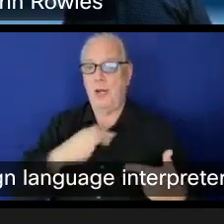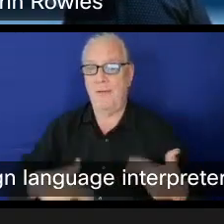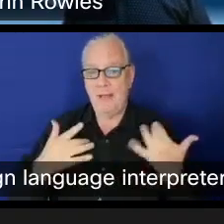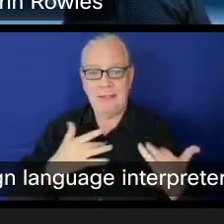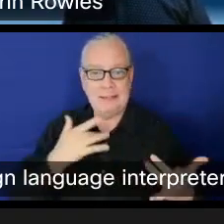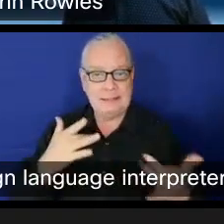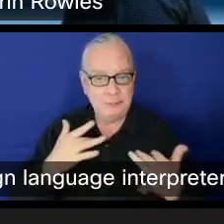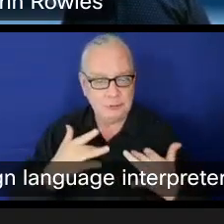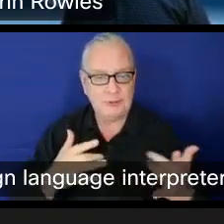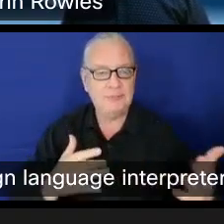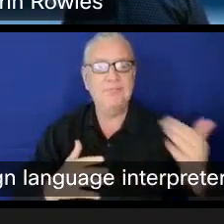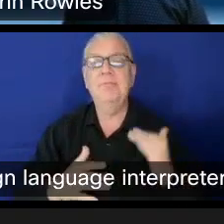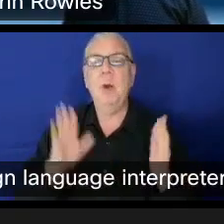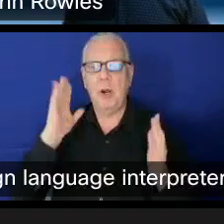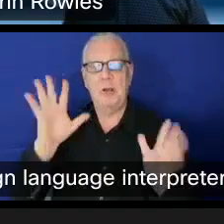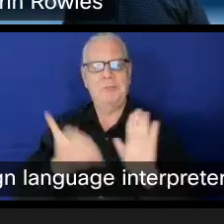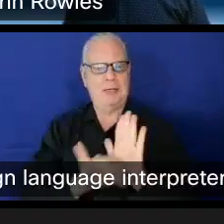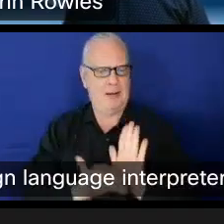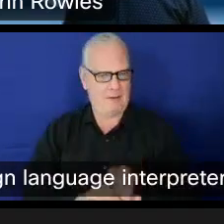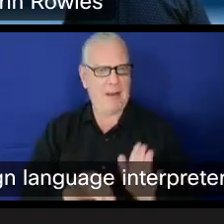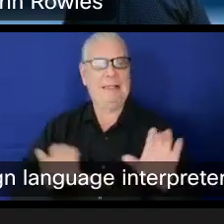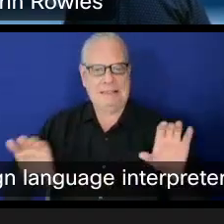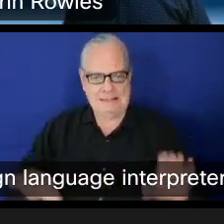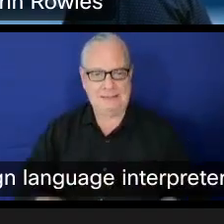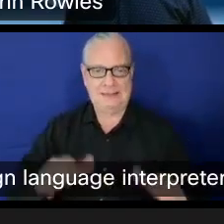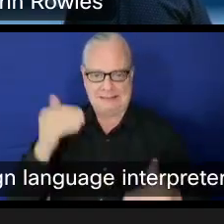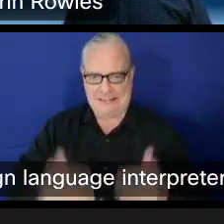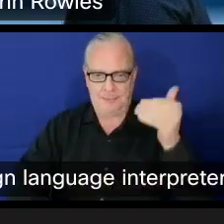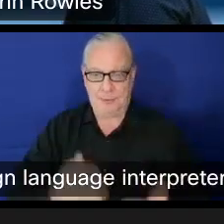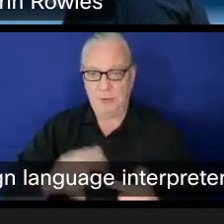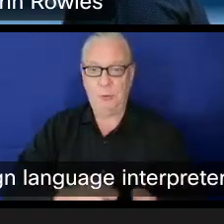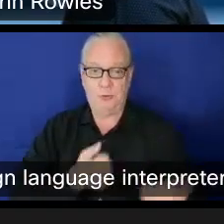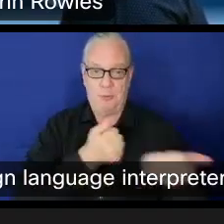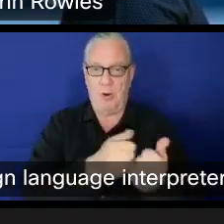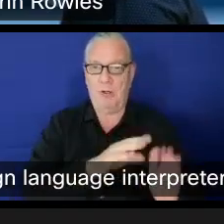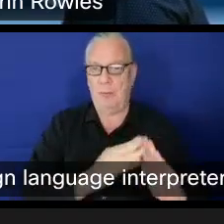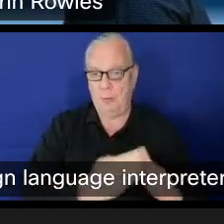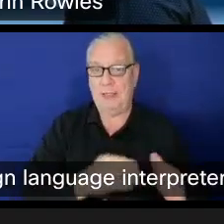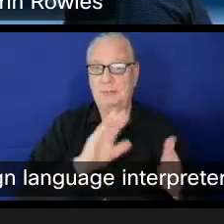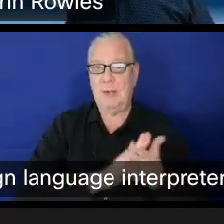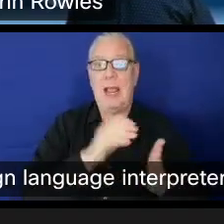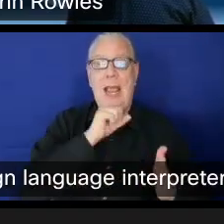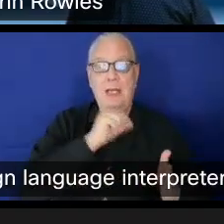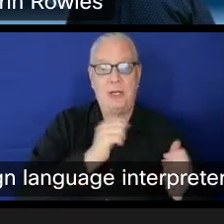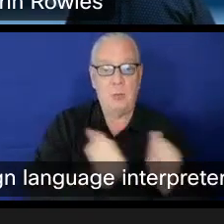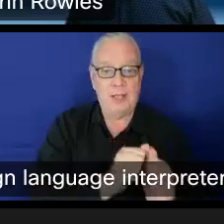actionable steps to support communities aging with HIV. And we will hear a first hand account of a lived experience